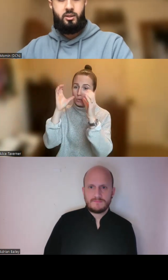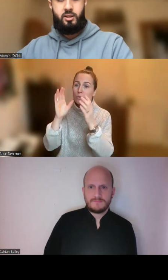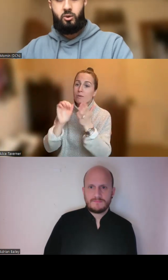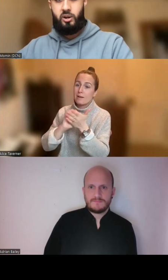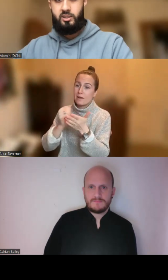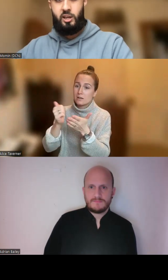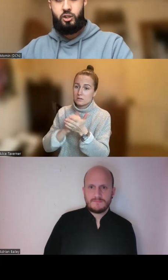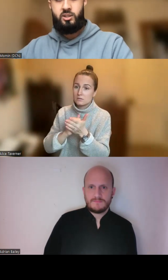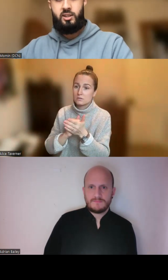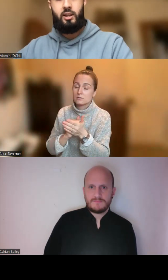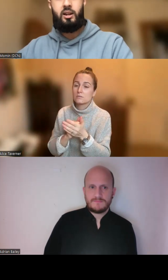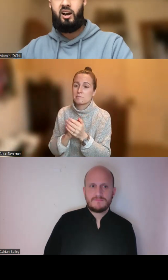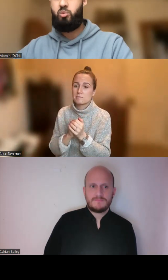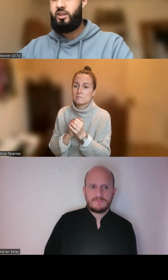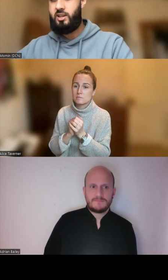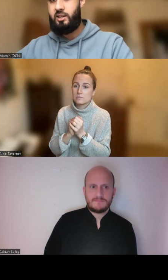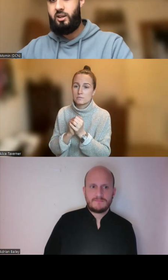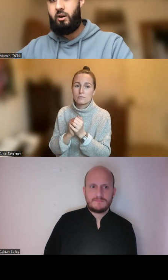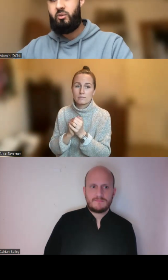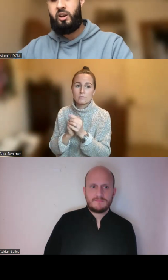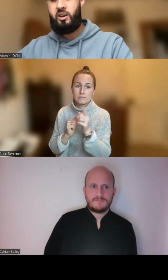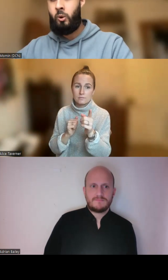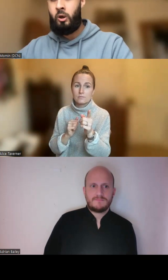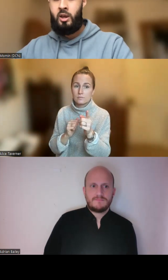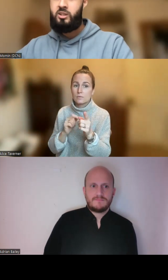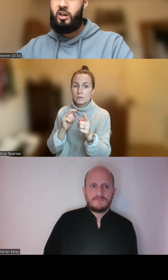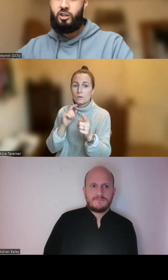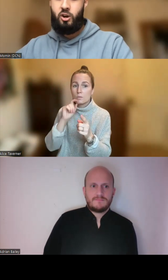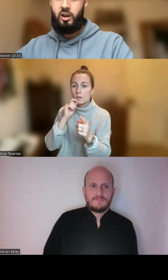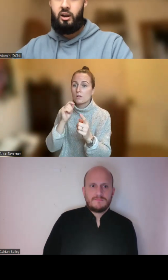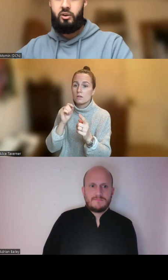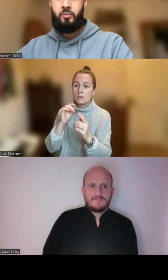these organizations, they'll put these ads out. When anyone searches art gallery,